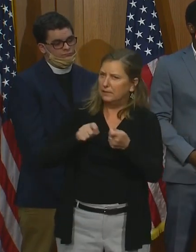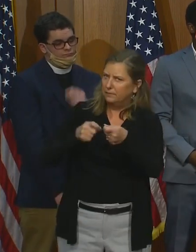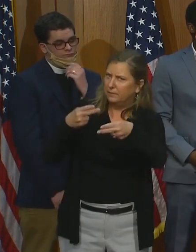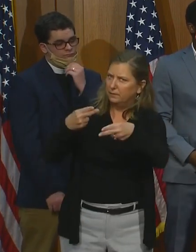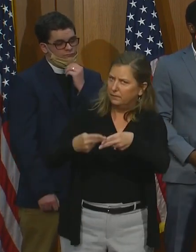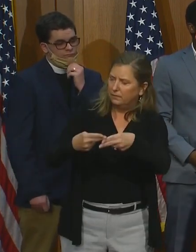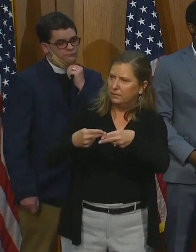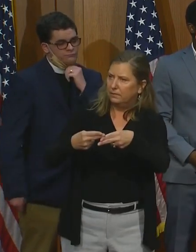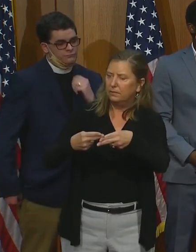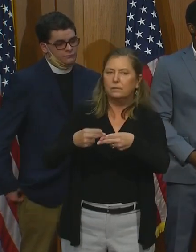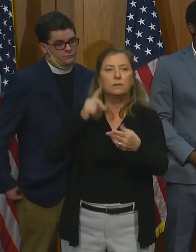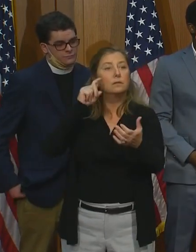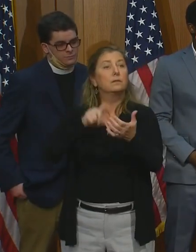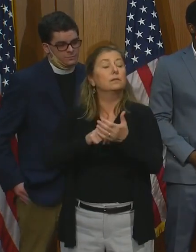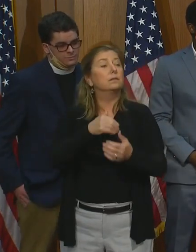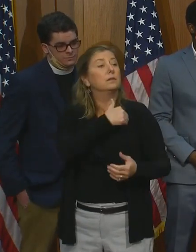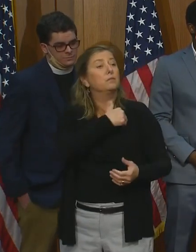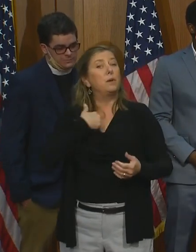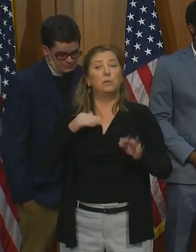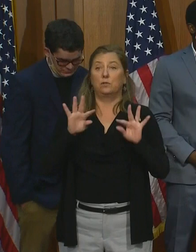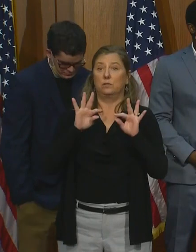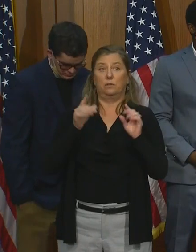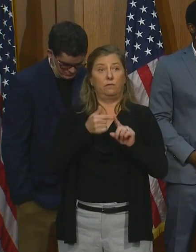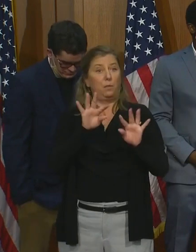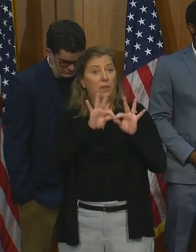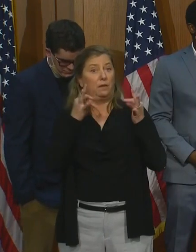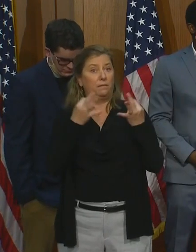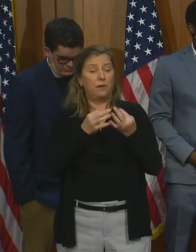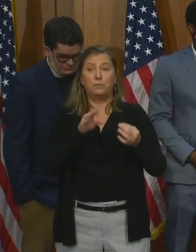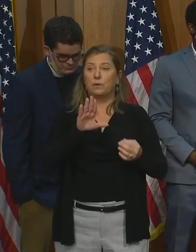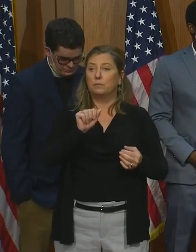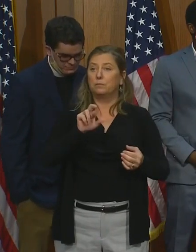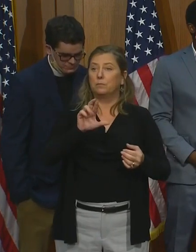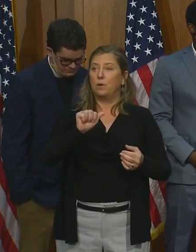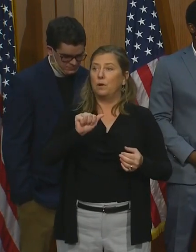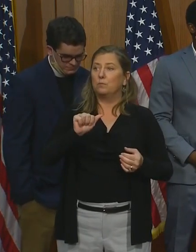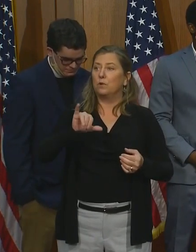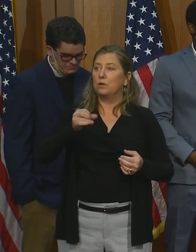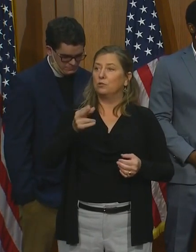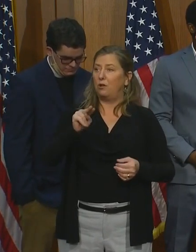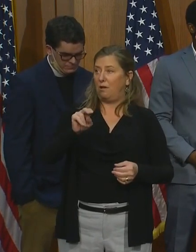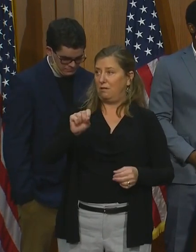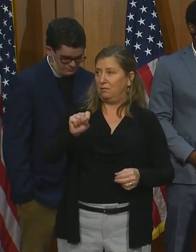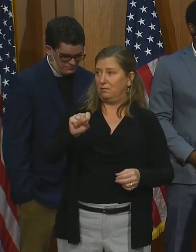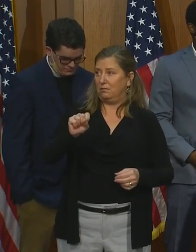TODAY. IN PARTICULAR I WANT TO